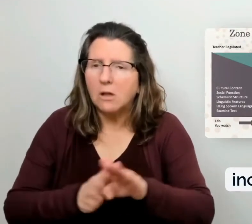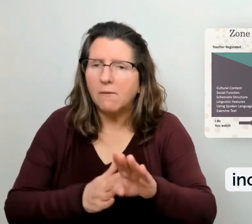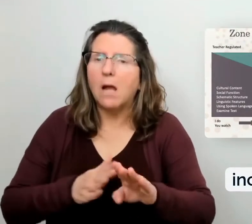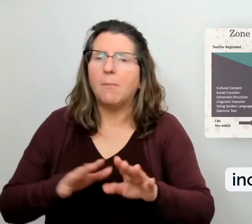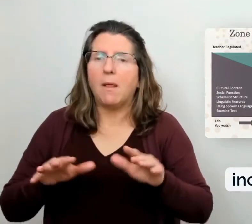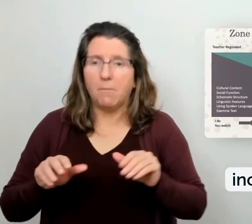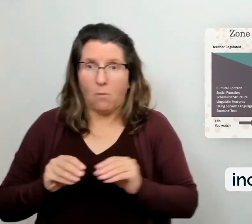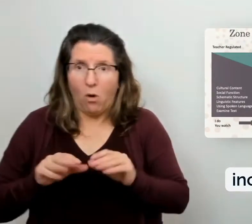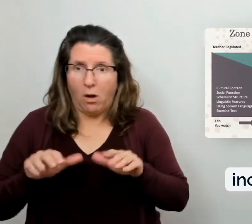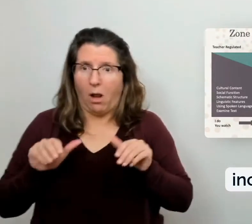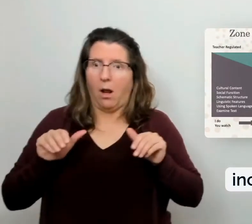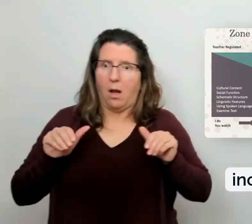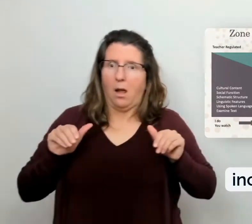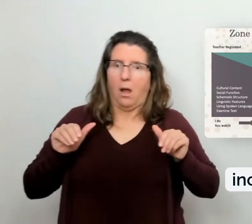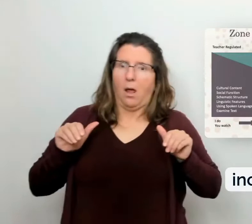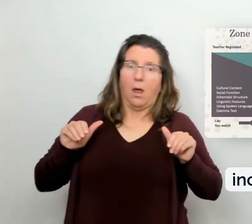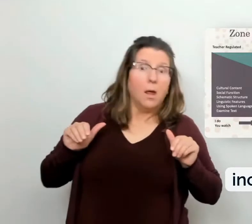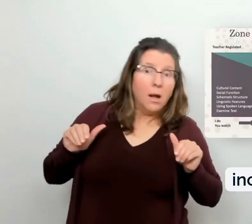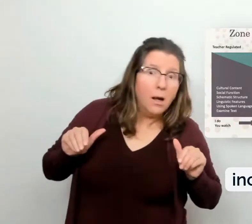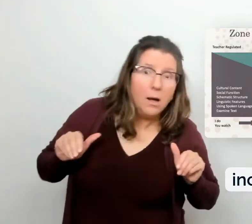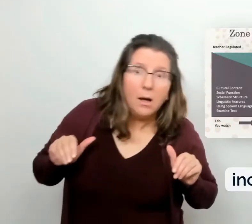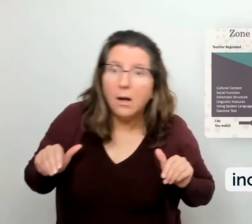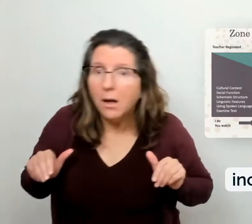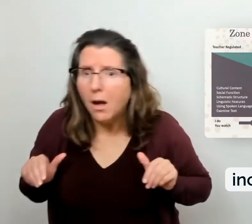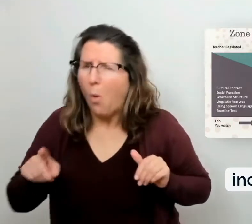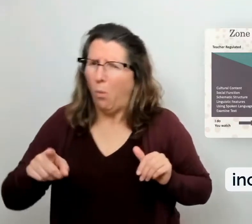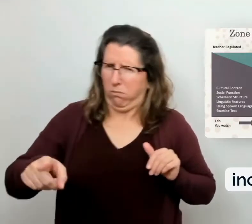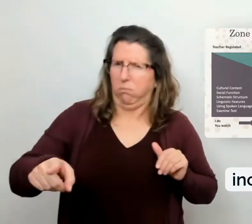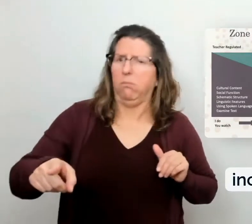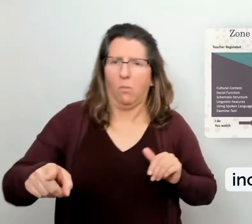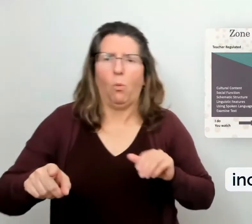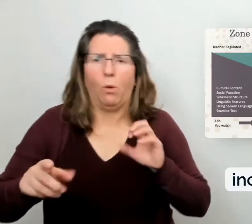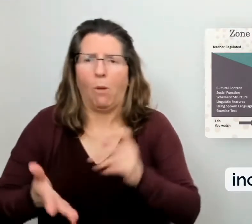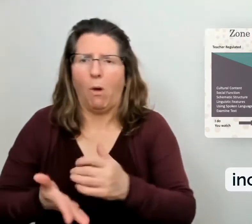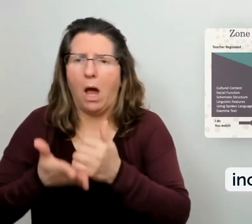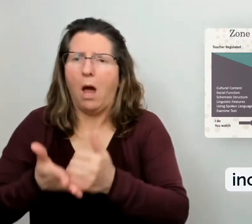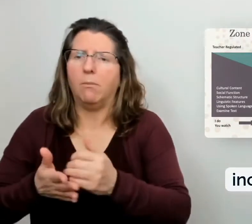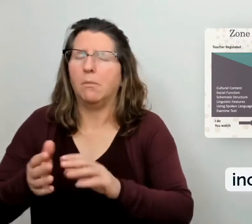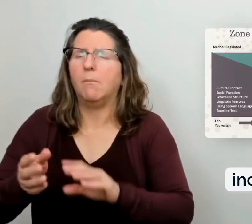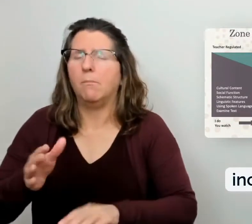on note-taking techniques they are working on. As they begin to master it, you take a back seat.